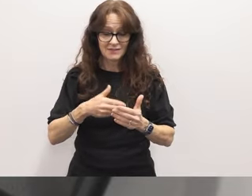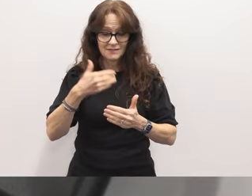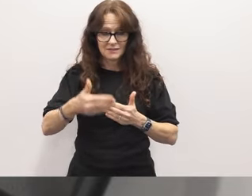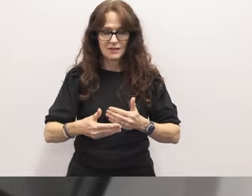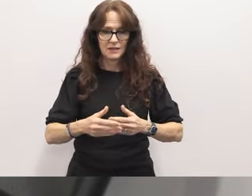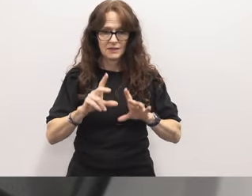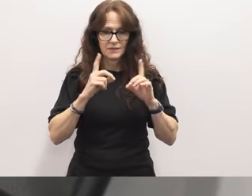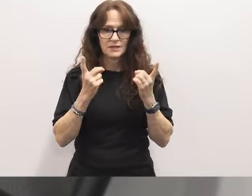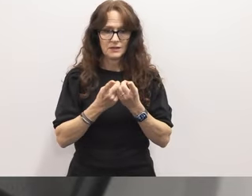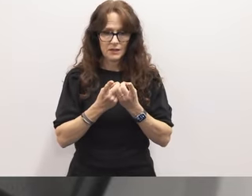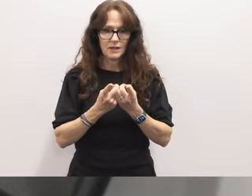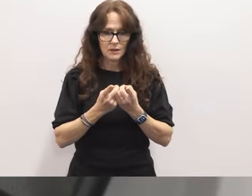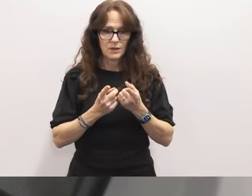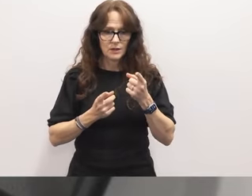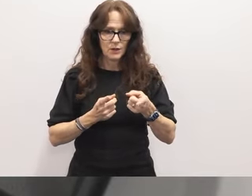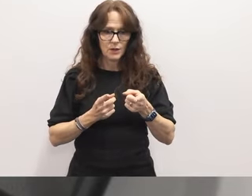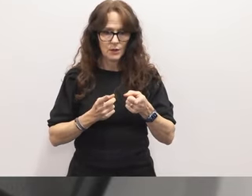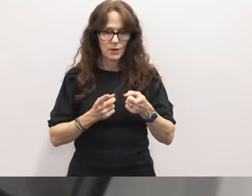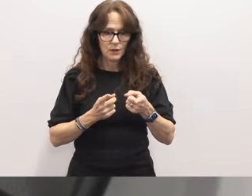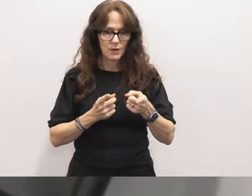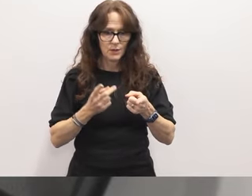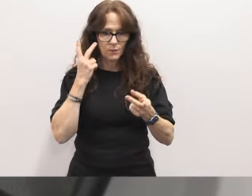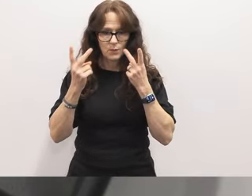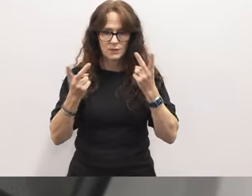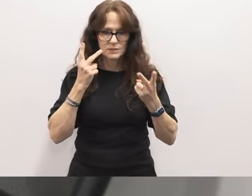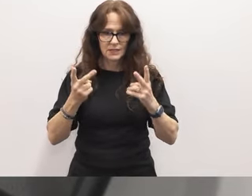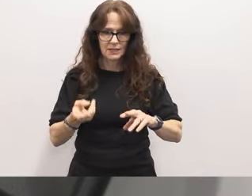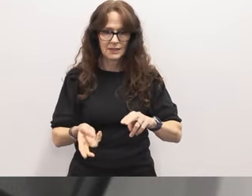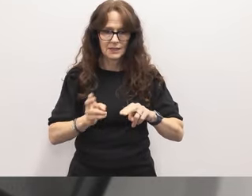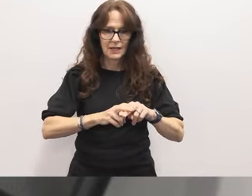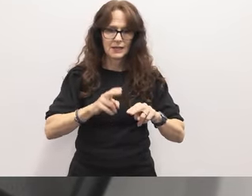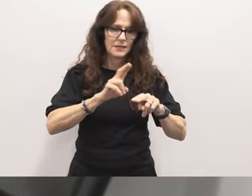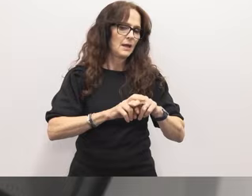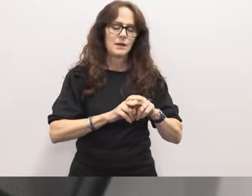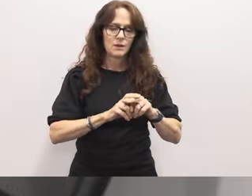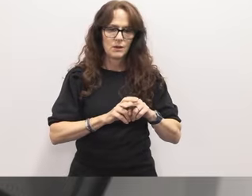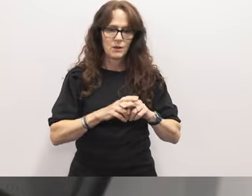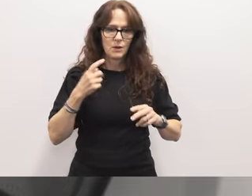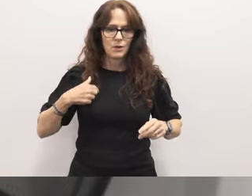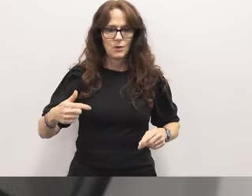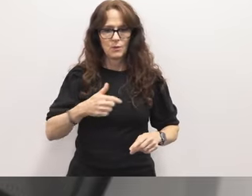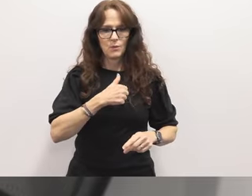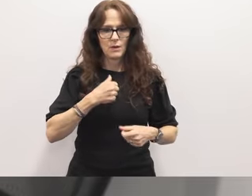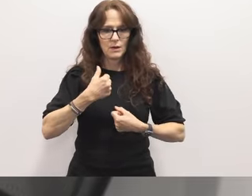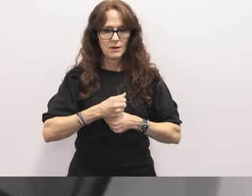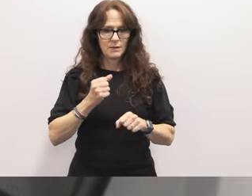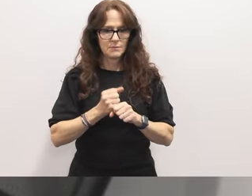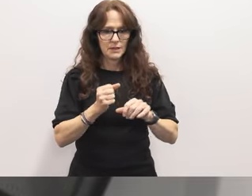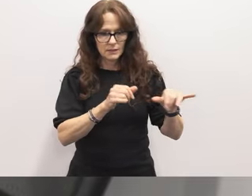"Yeah, you guys we're seeing the gains. We're going to make that as a system offer that